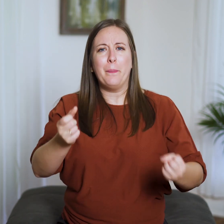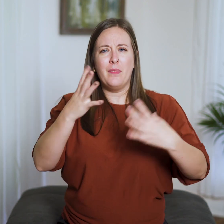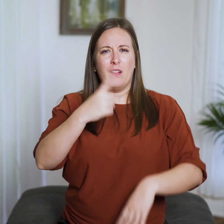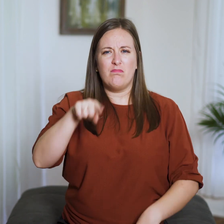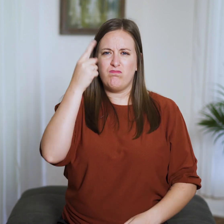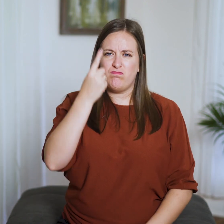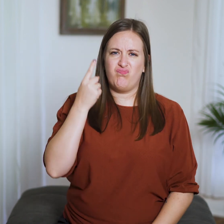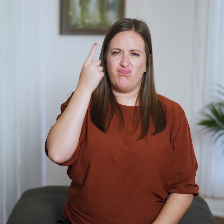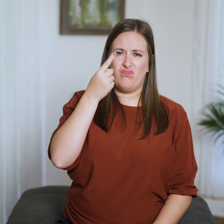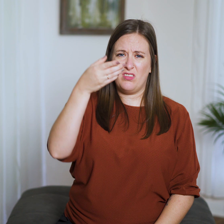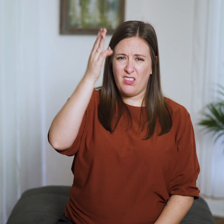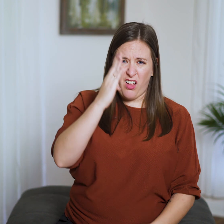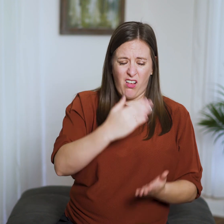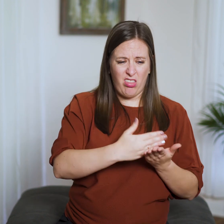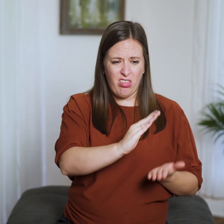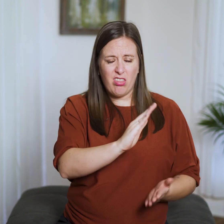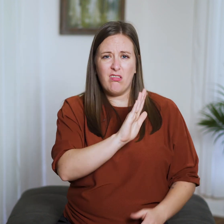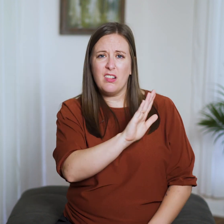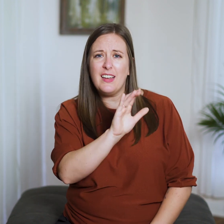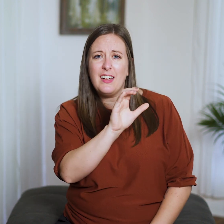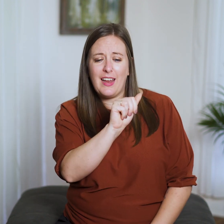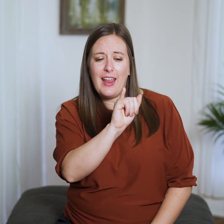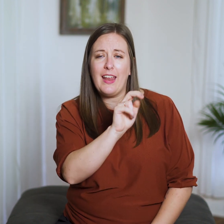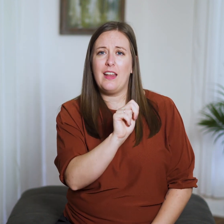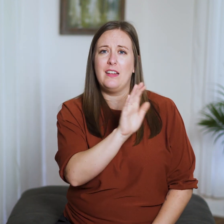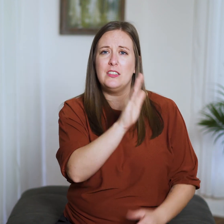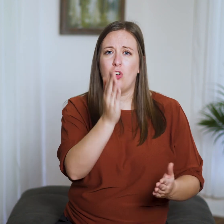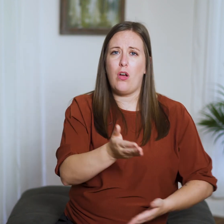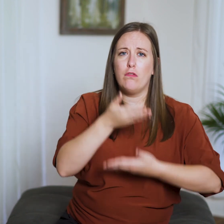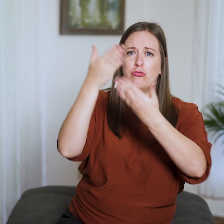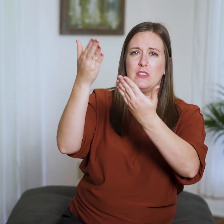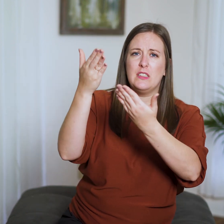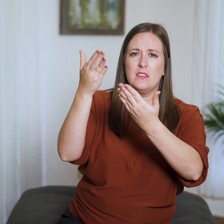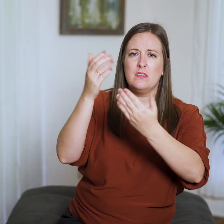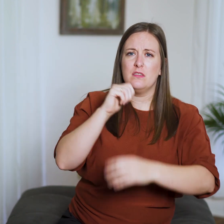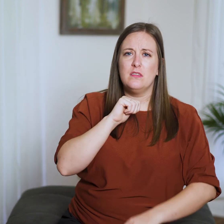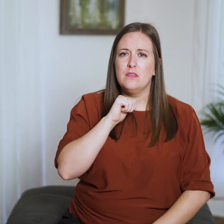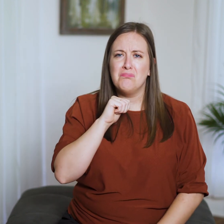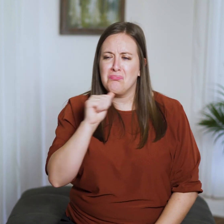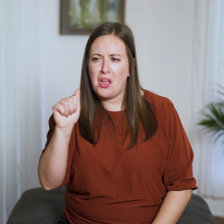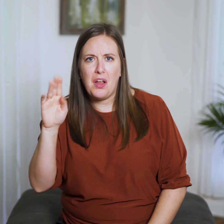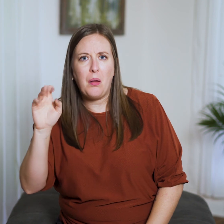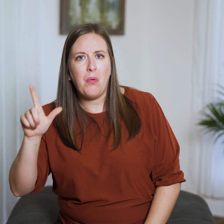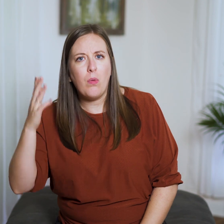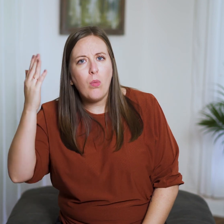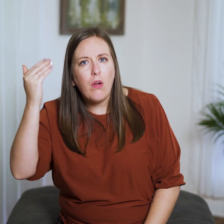Many people wonder why God rejected Cain’s offering but not Abel’s,